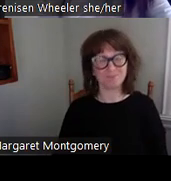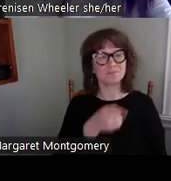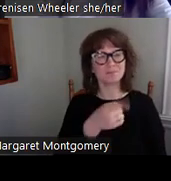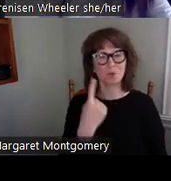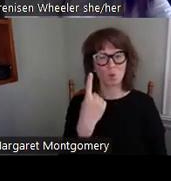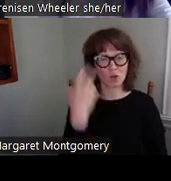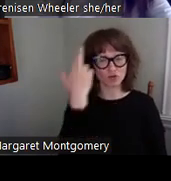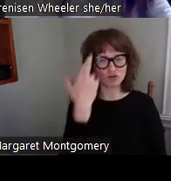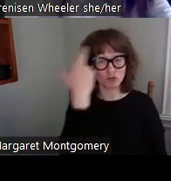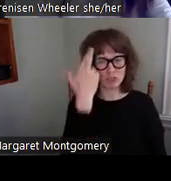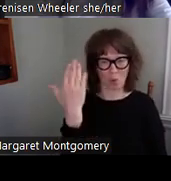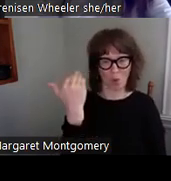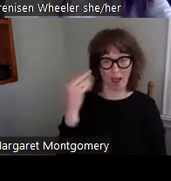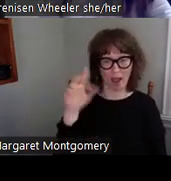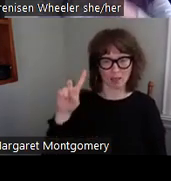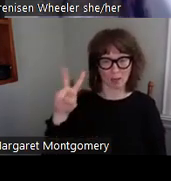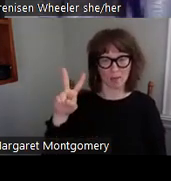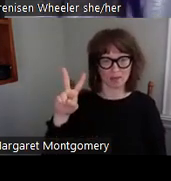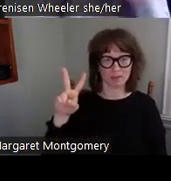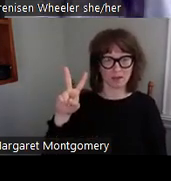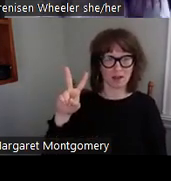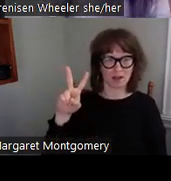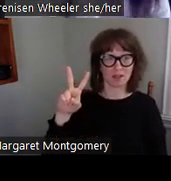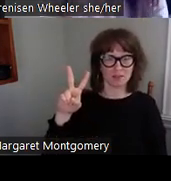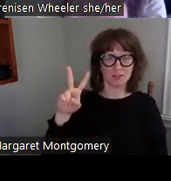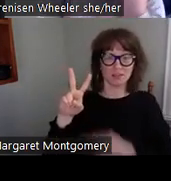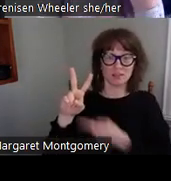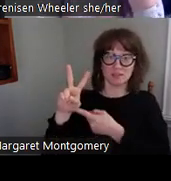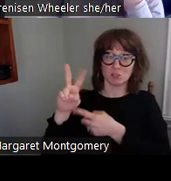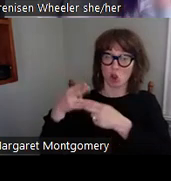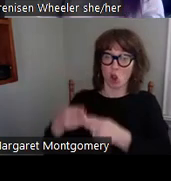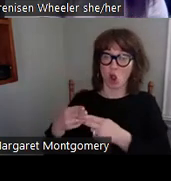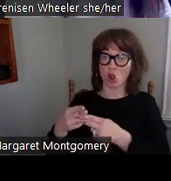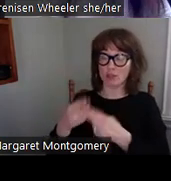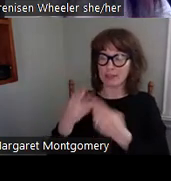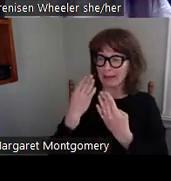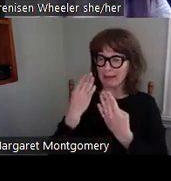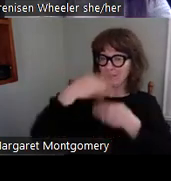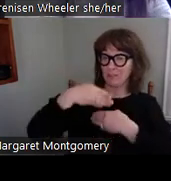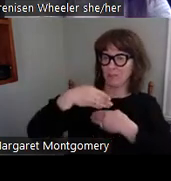balance has been described as the invisible epidemic or the public crisis that happens